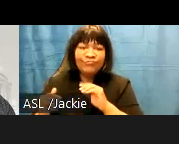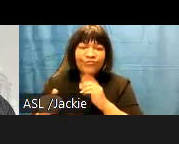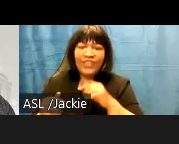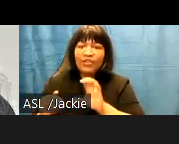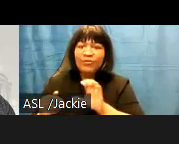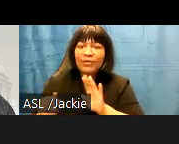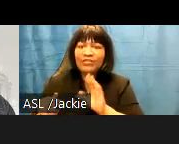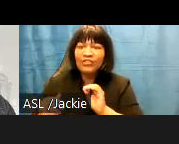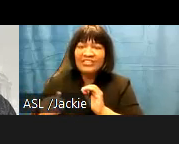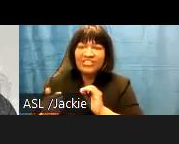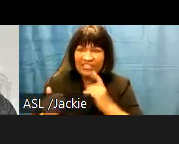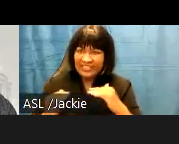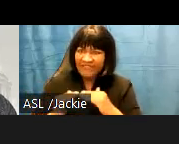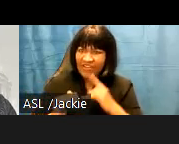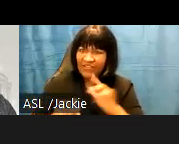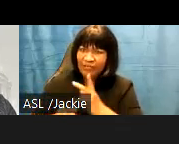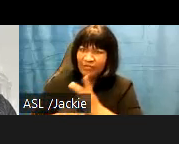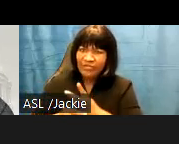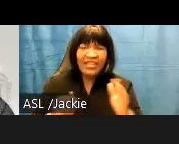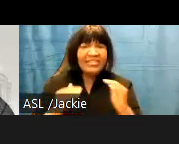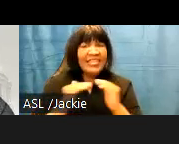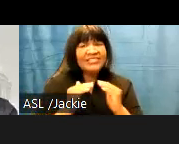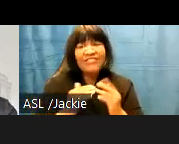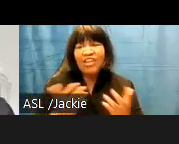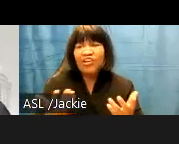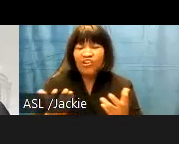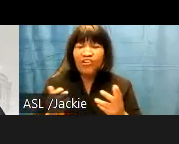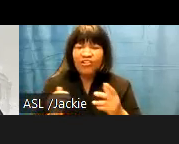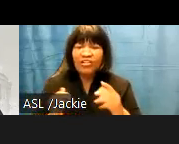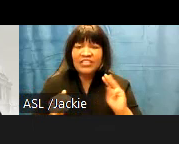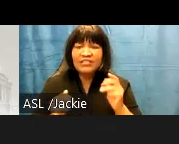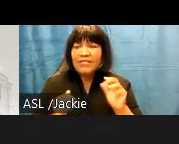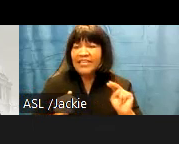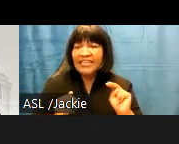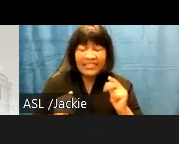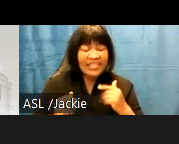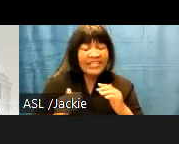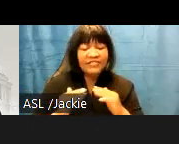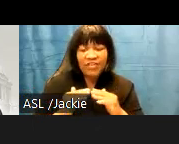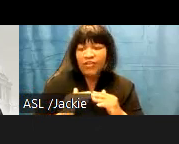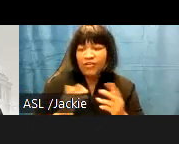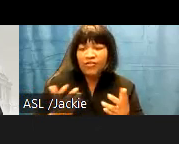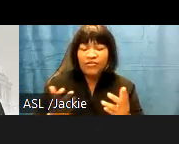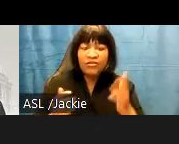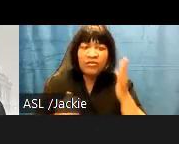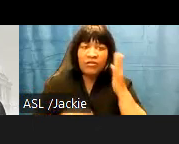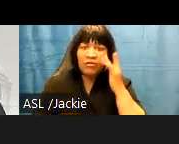This is Megan. That is fair because you are --